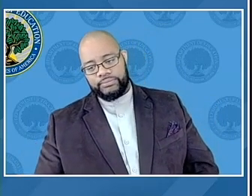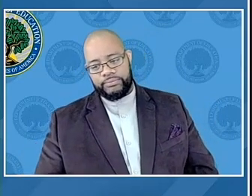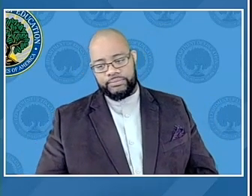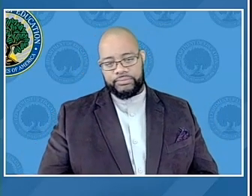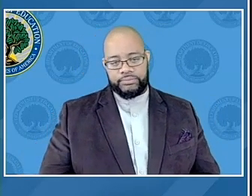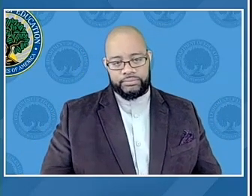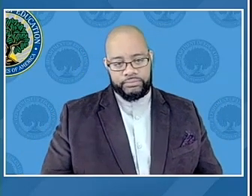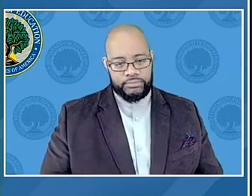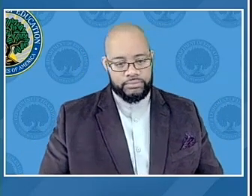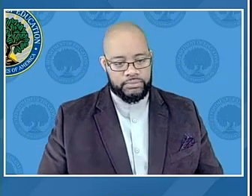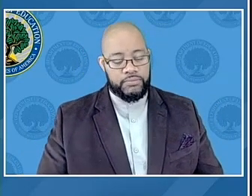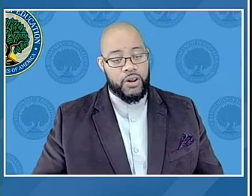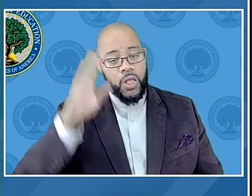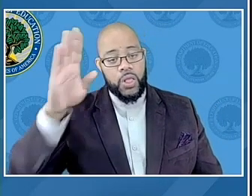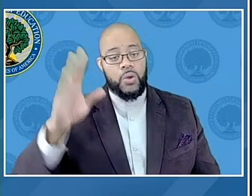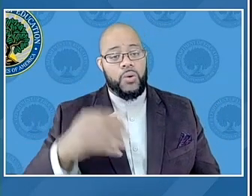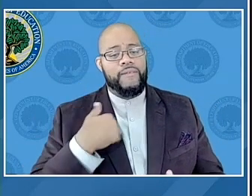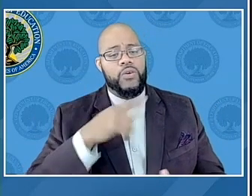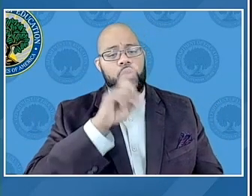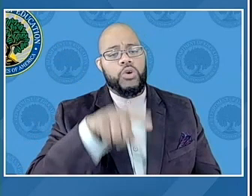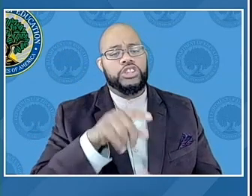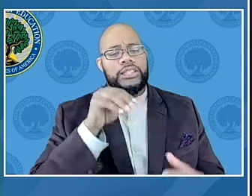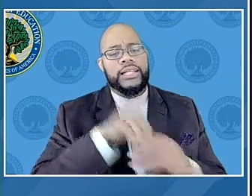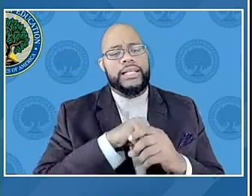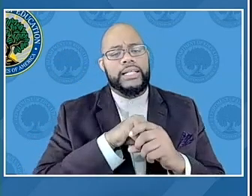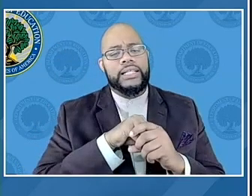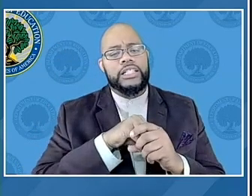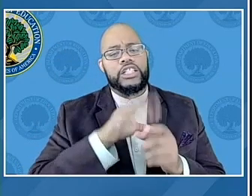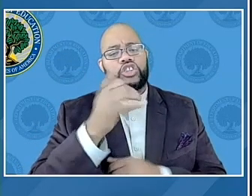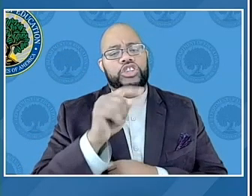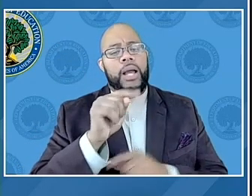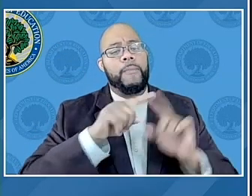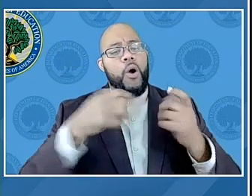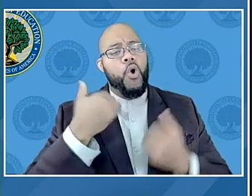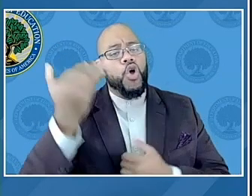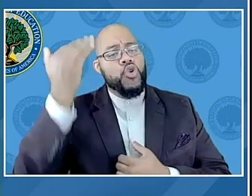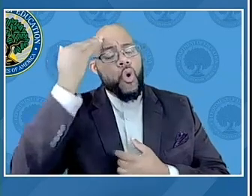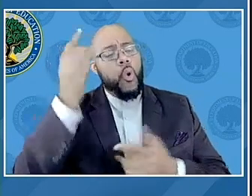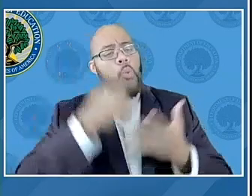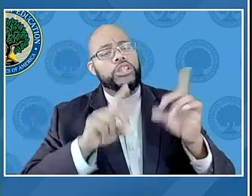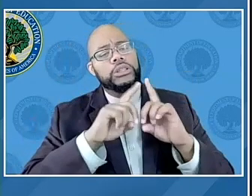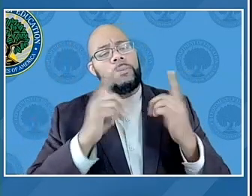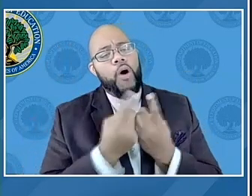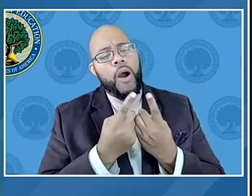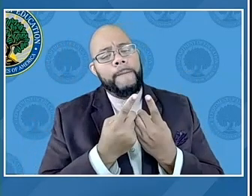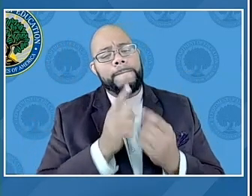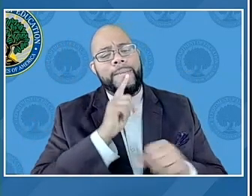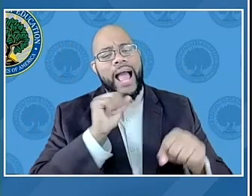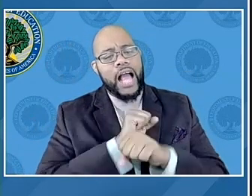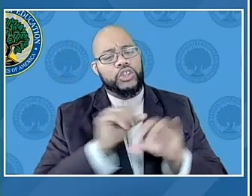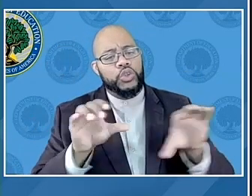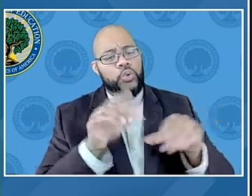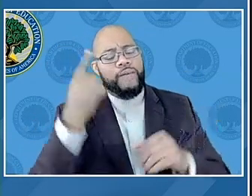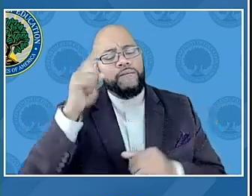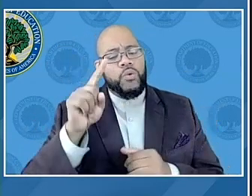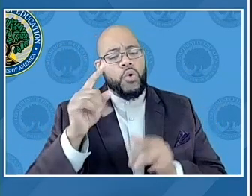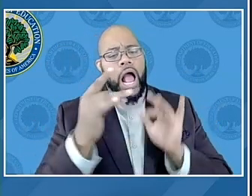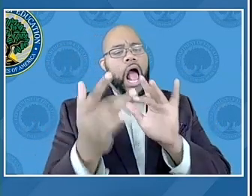I asked this question in the chat, but I would like to know what the Department is actually doing for outreach for a lot of these programs.